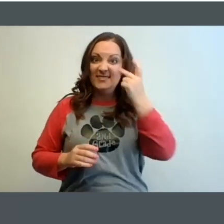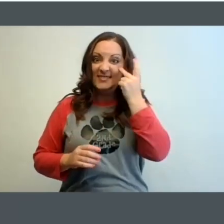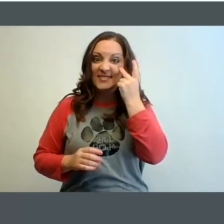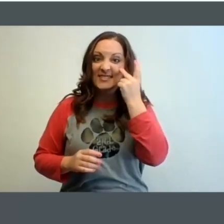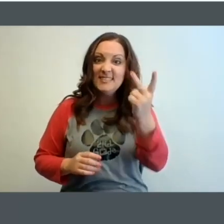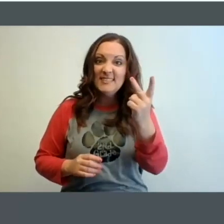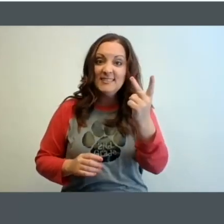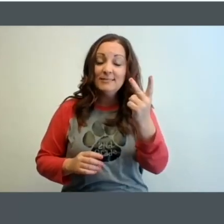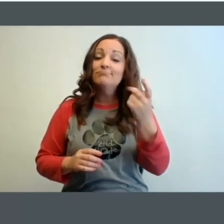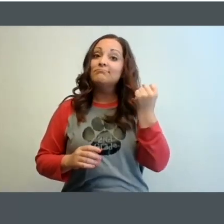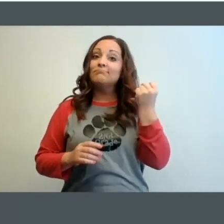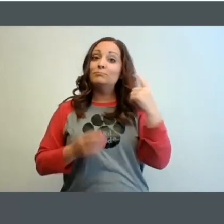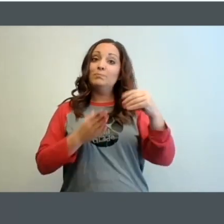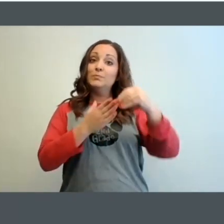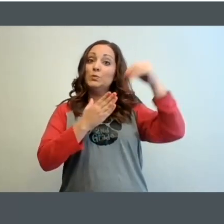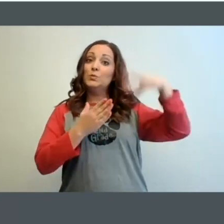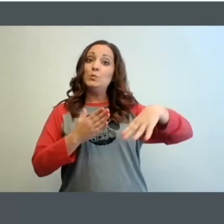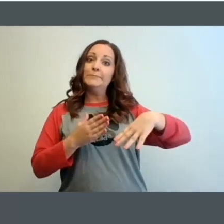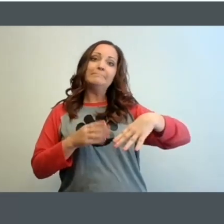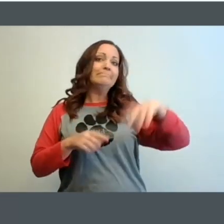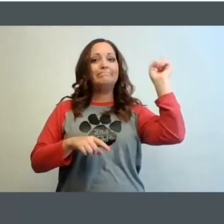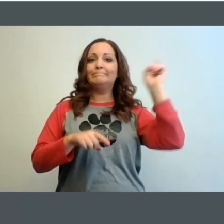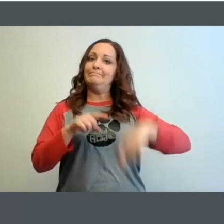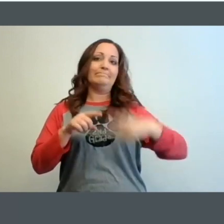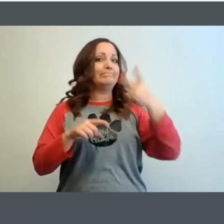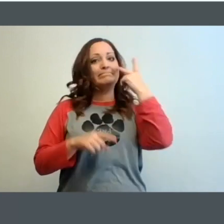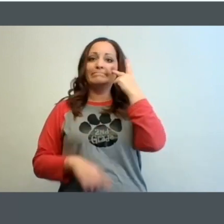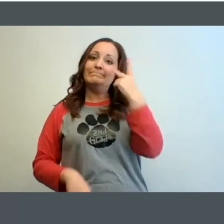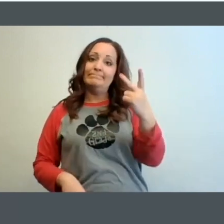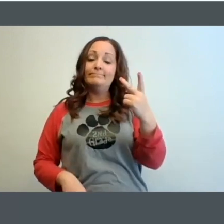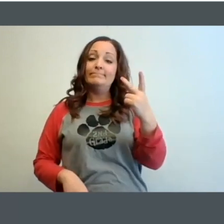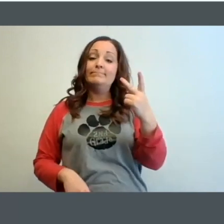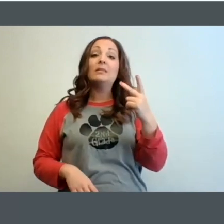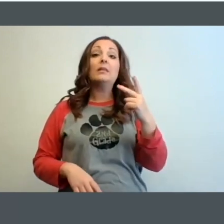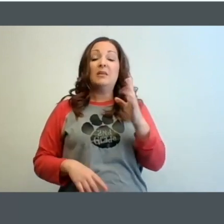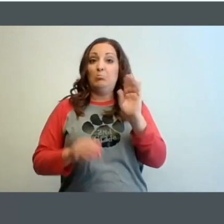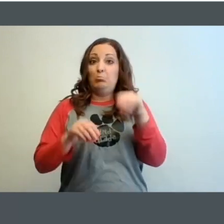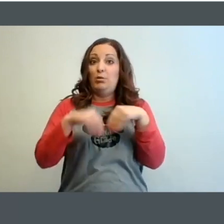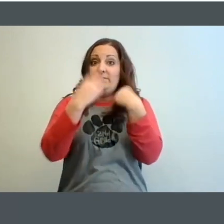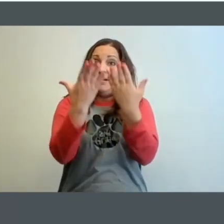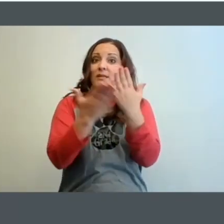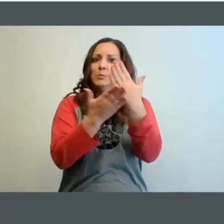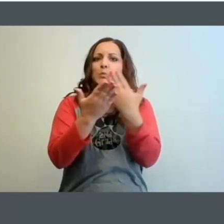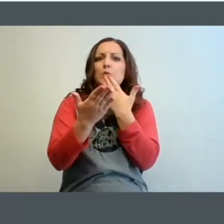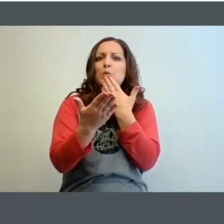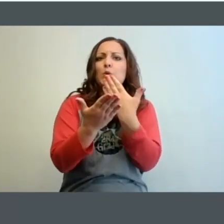where you as teachers can see what progress students are making.